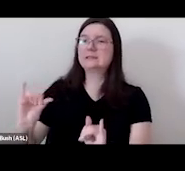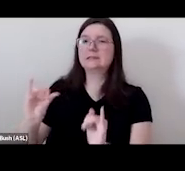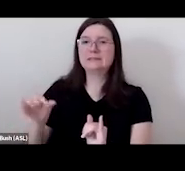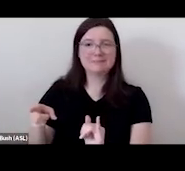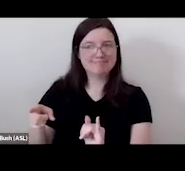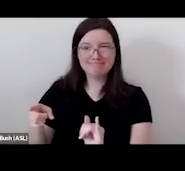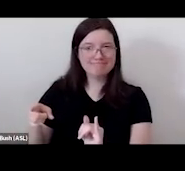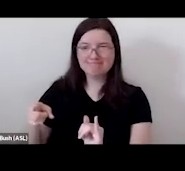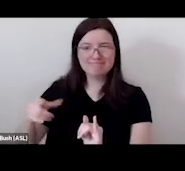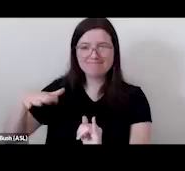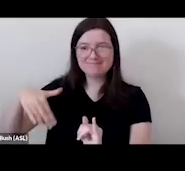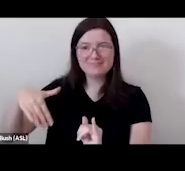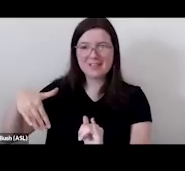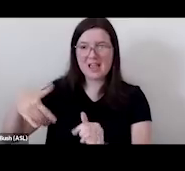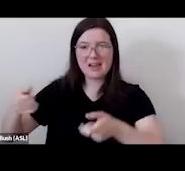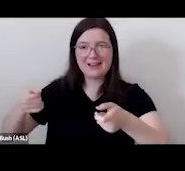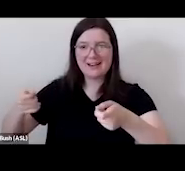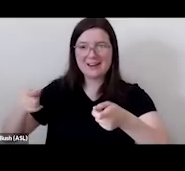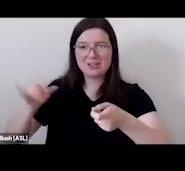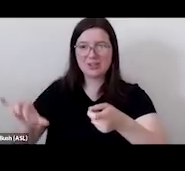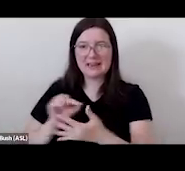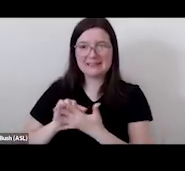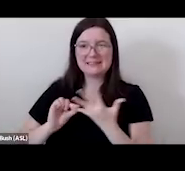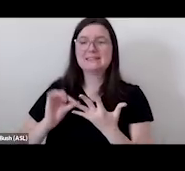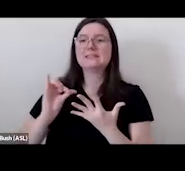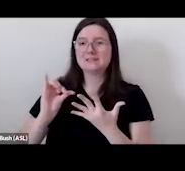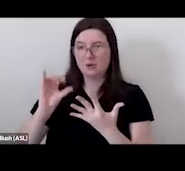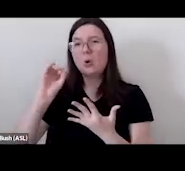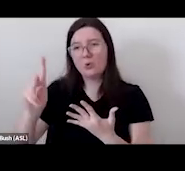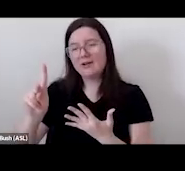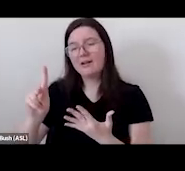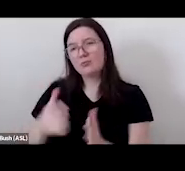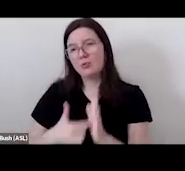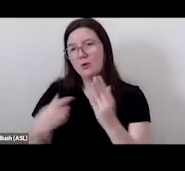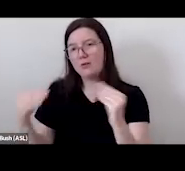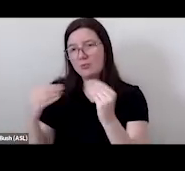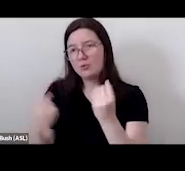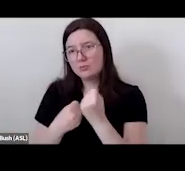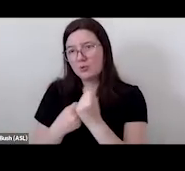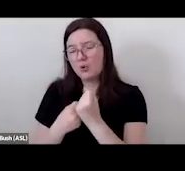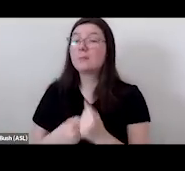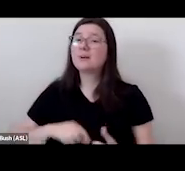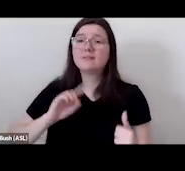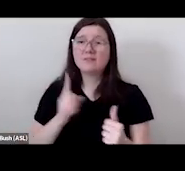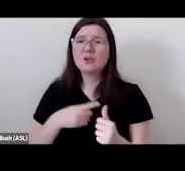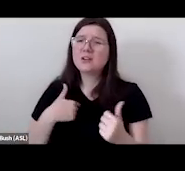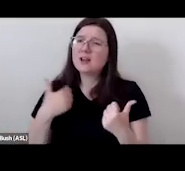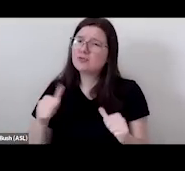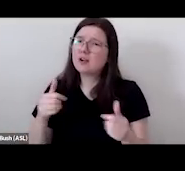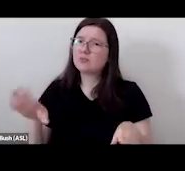but I wanna at least give them that option to try on their own. And this looks at like looking into if they're physically